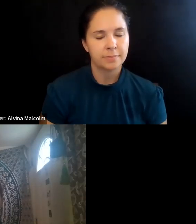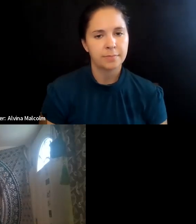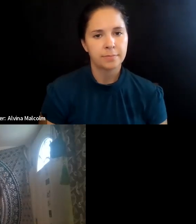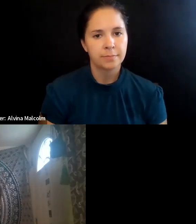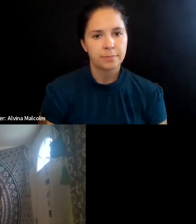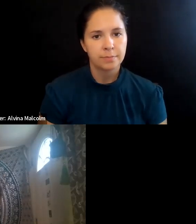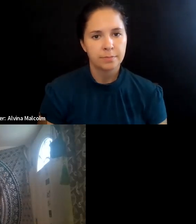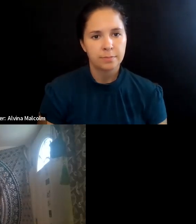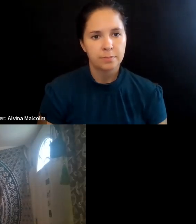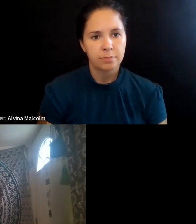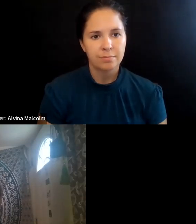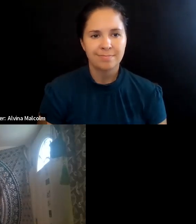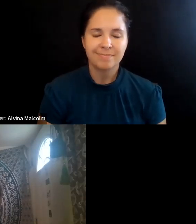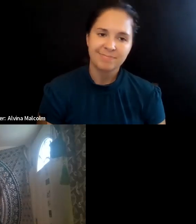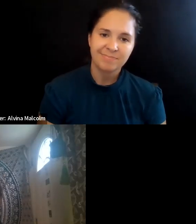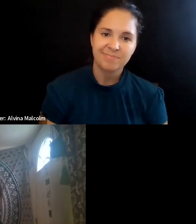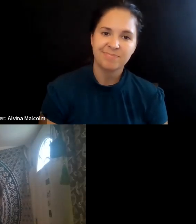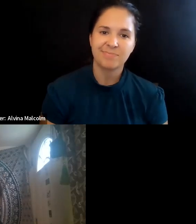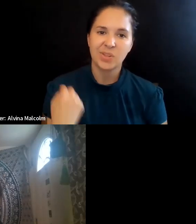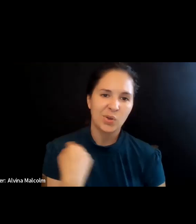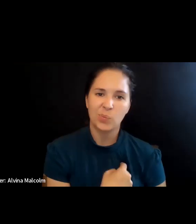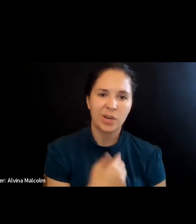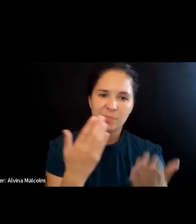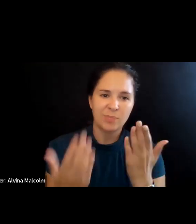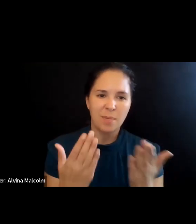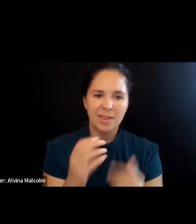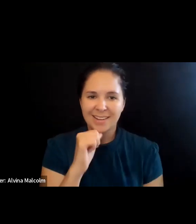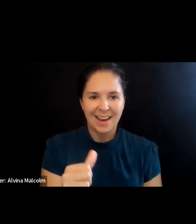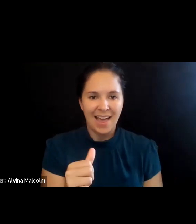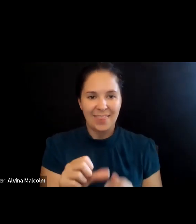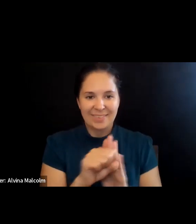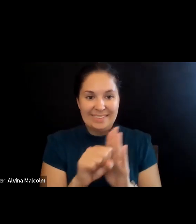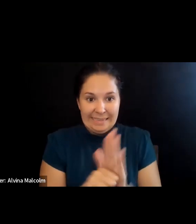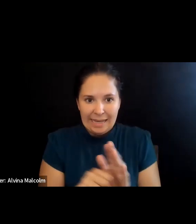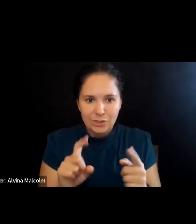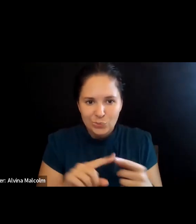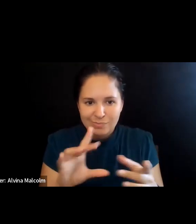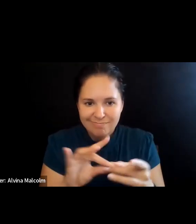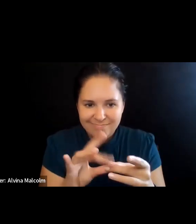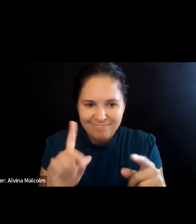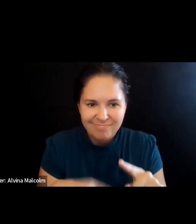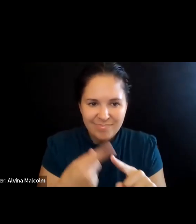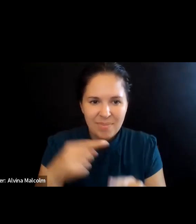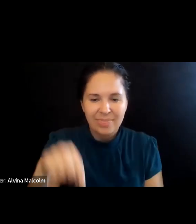use HCBS can still receive services in their homes? Beth, do you have initial ideas?